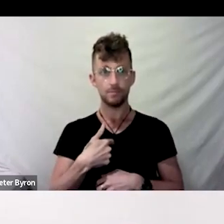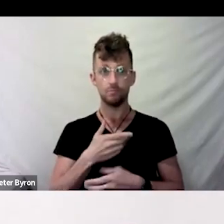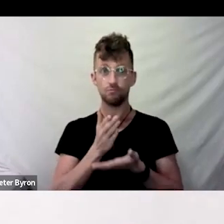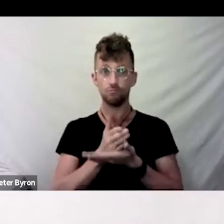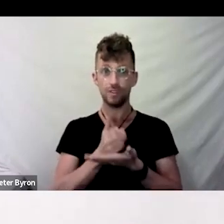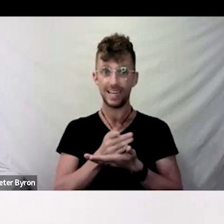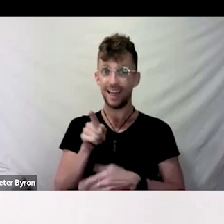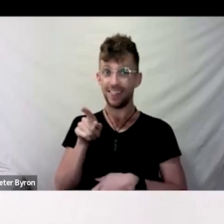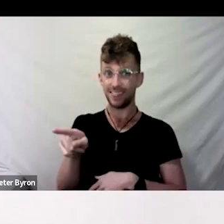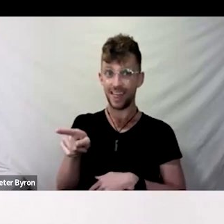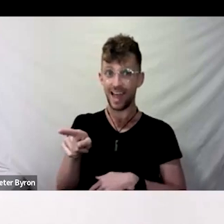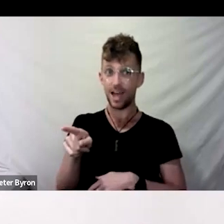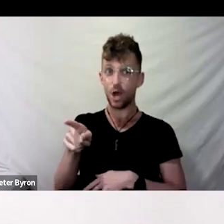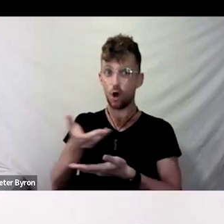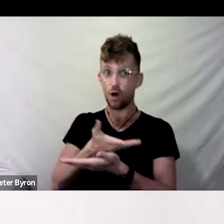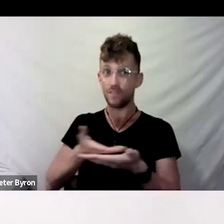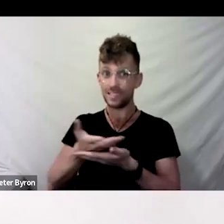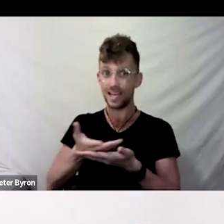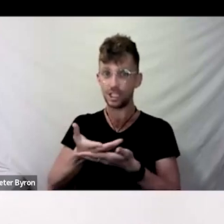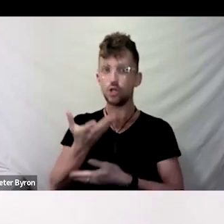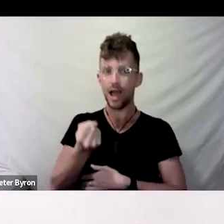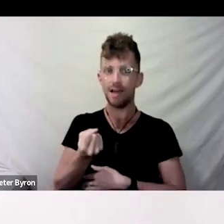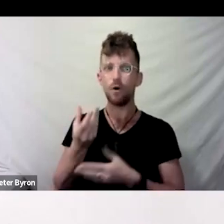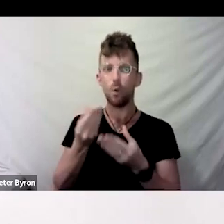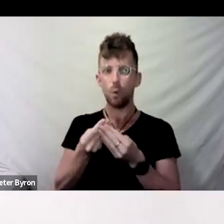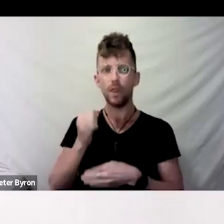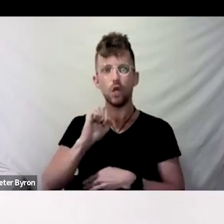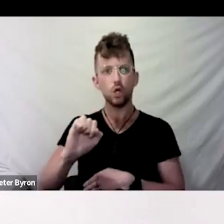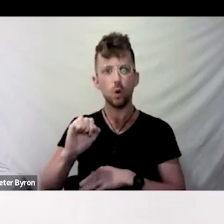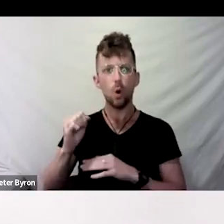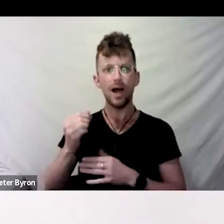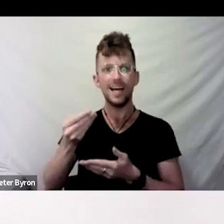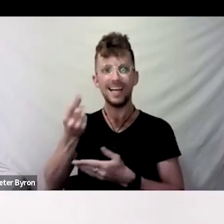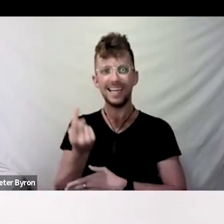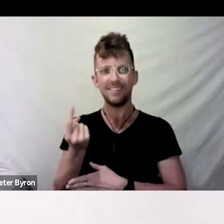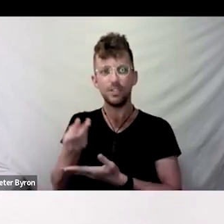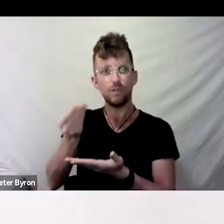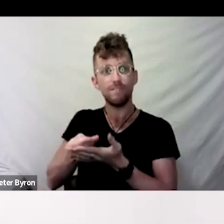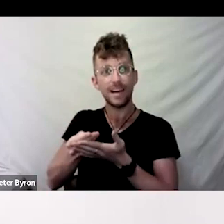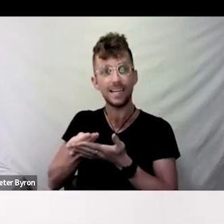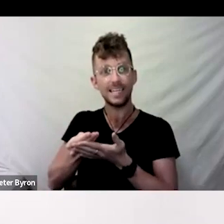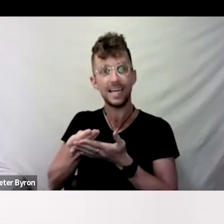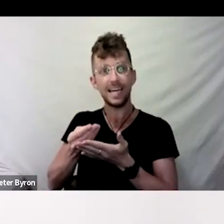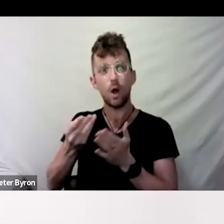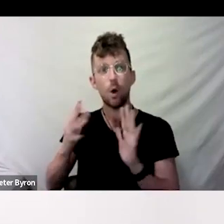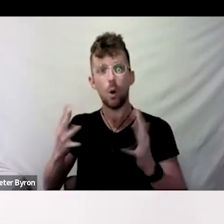IF host or NASC, because what may be deemed as a- or what may be seen